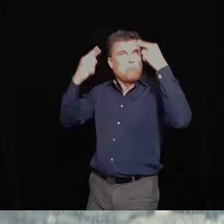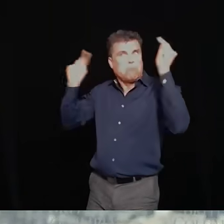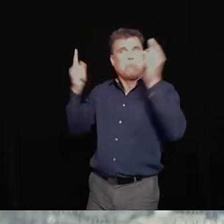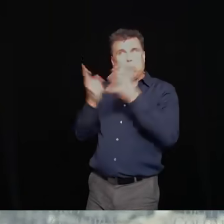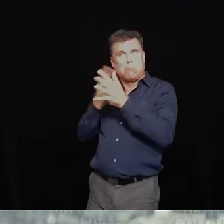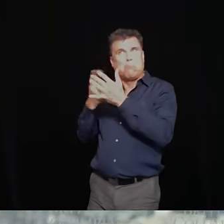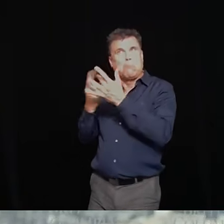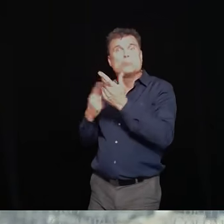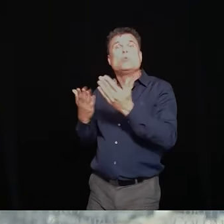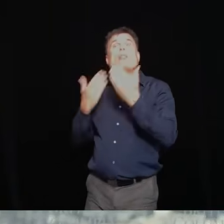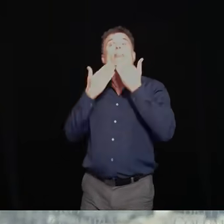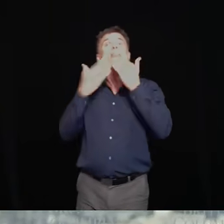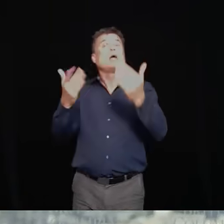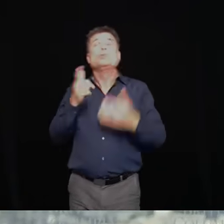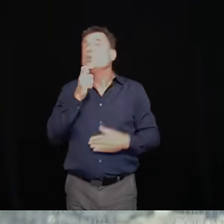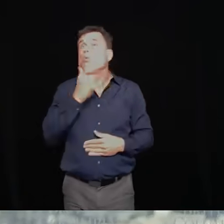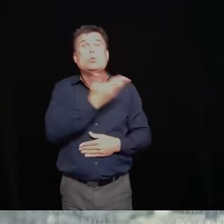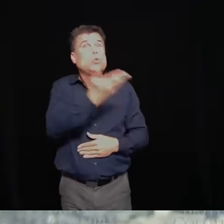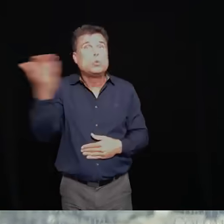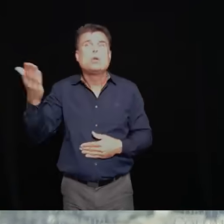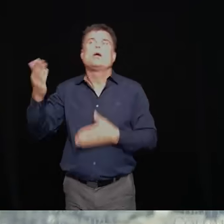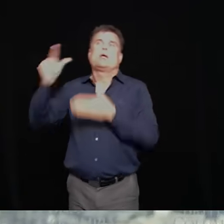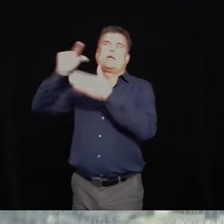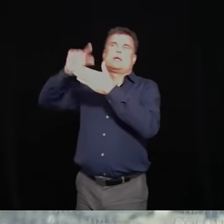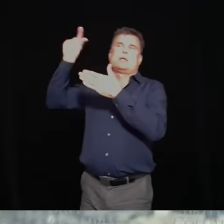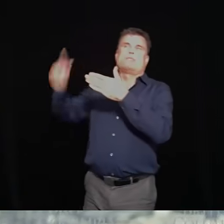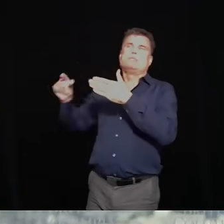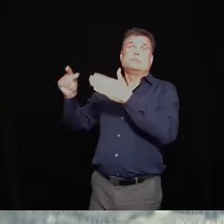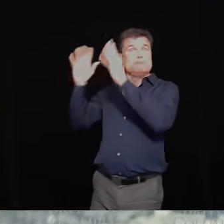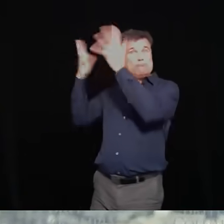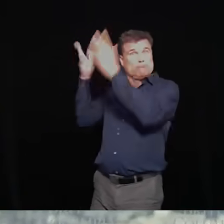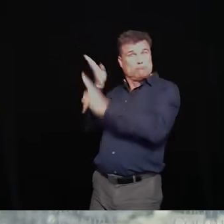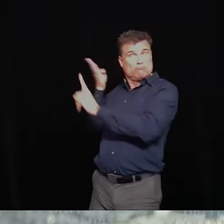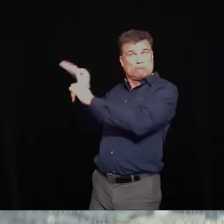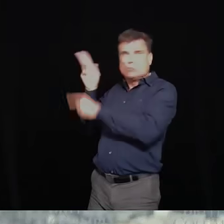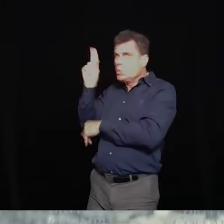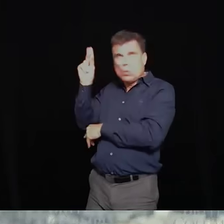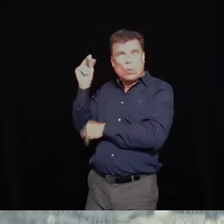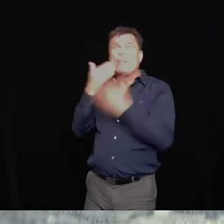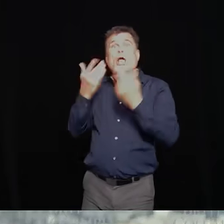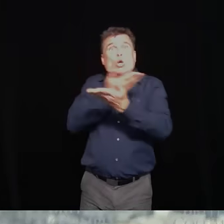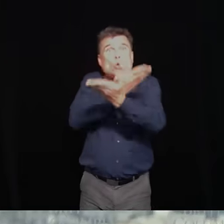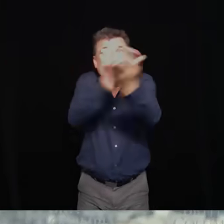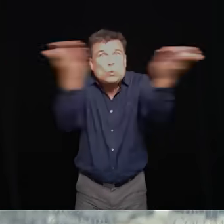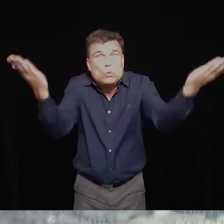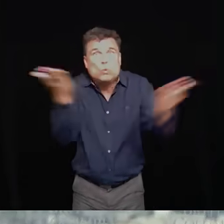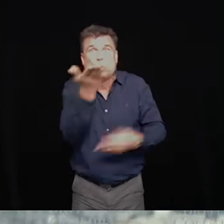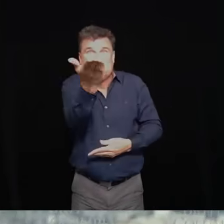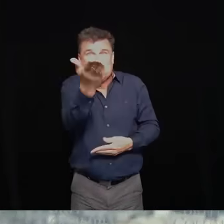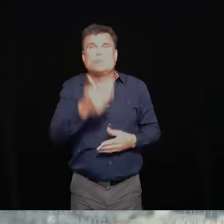I wanted to note in their work in a deal with the few slides in respect to our our